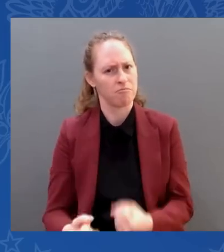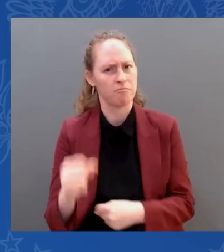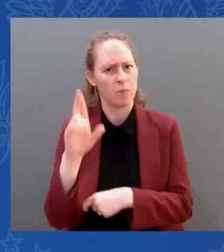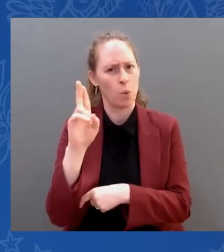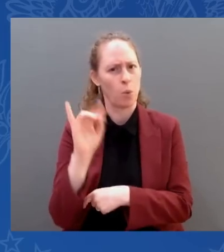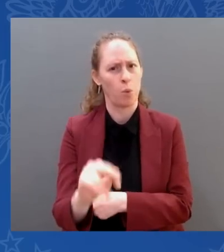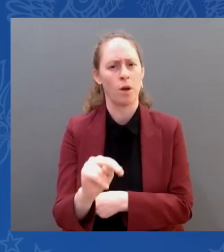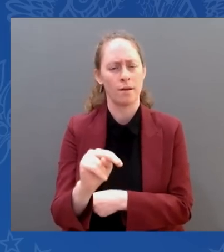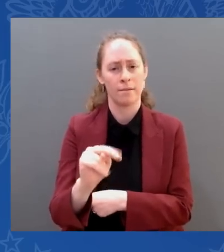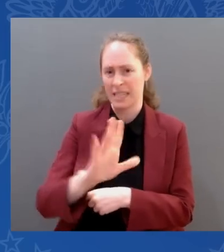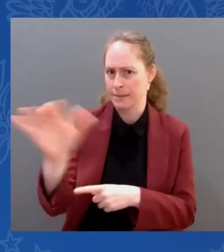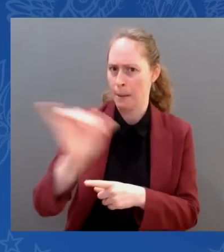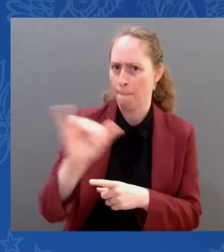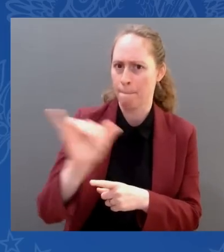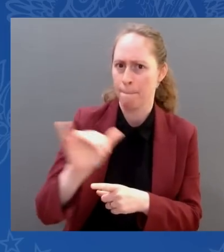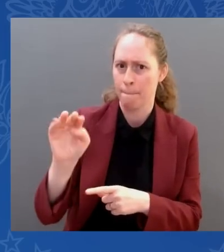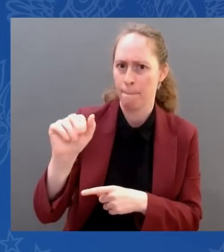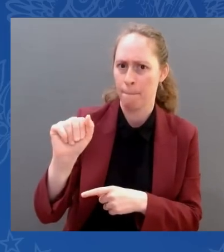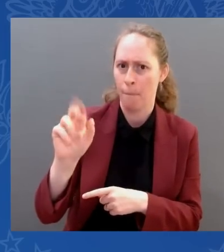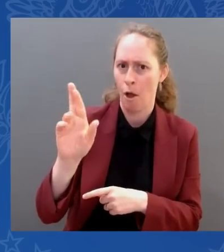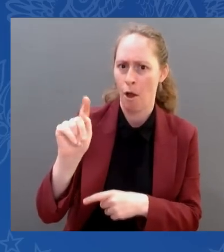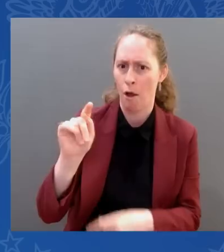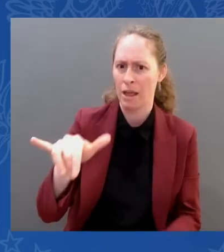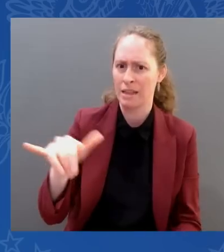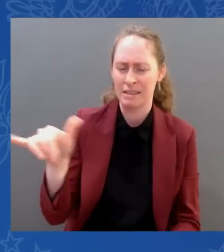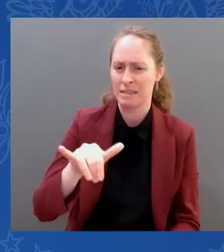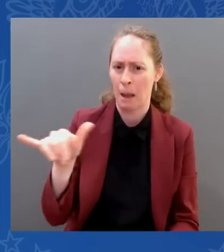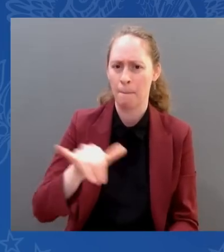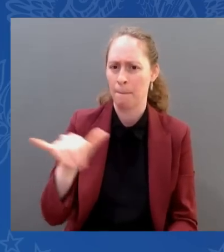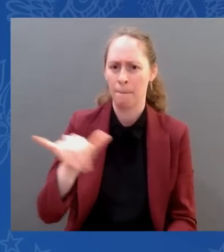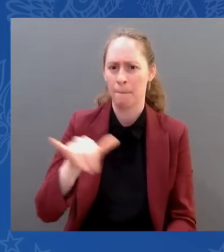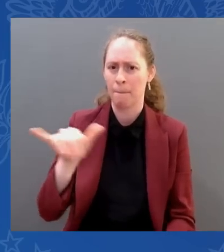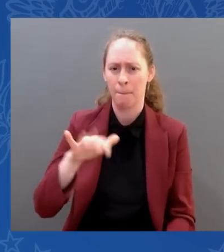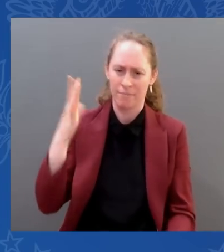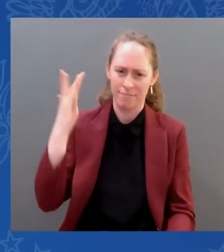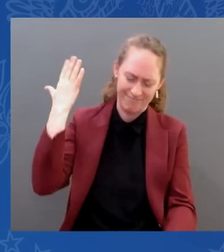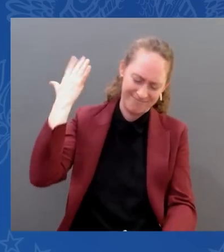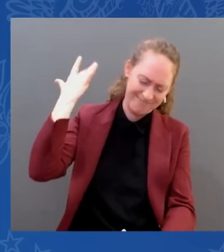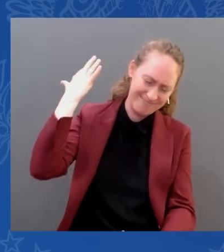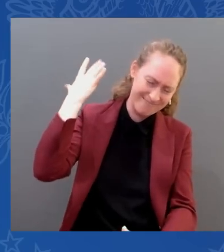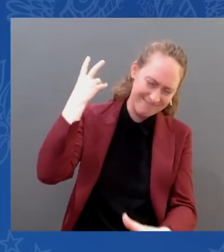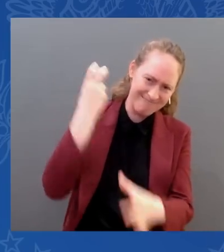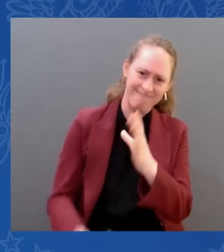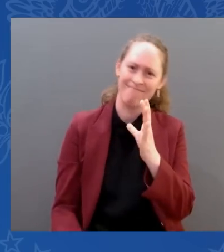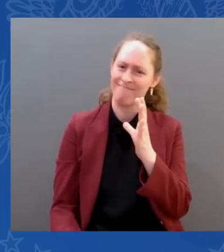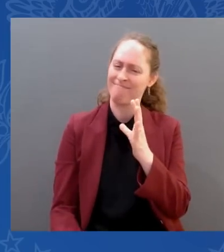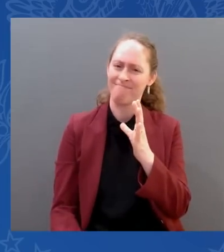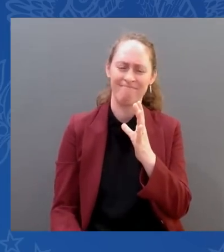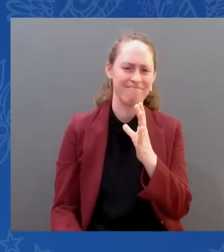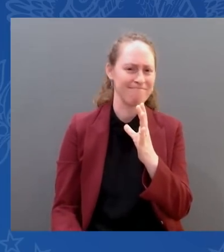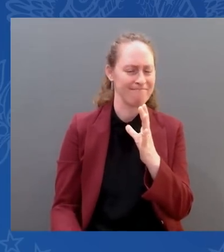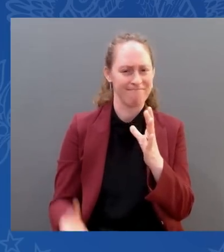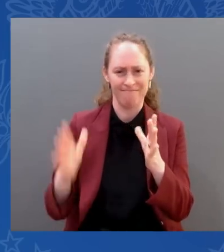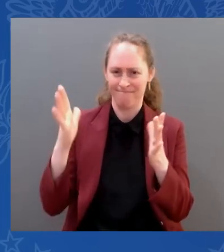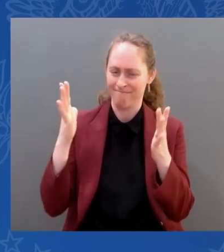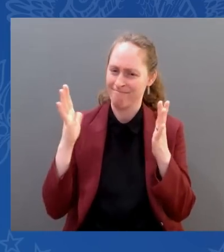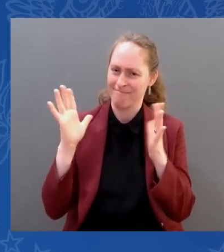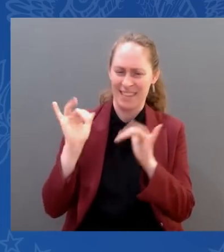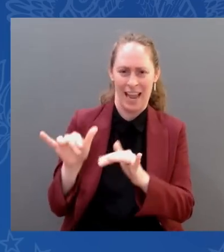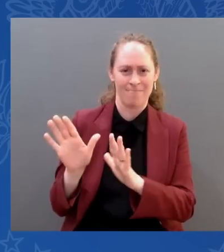about my top economic priority: fighting inflation. I understand Americans are anxious, and they're anxious with good reason.